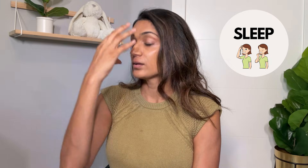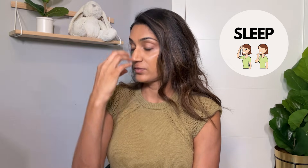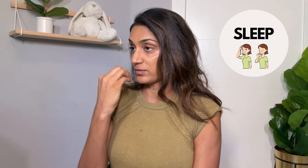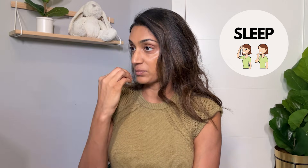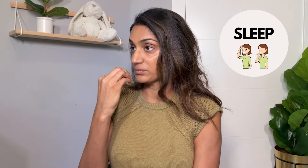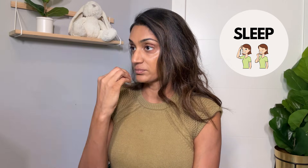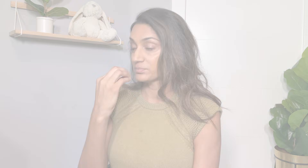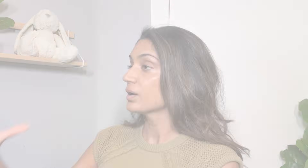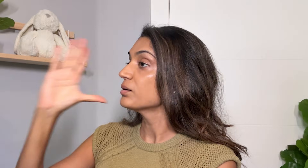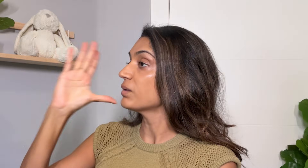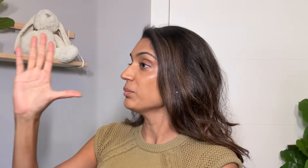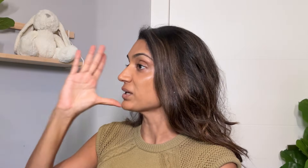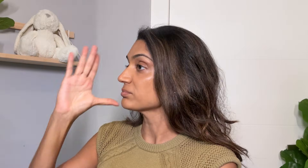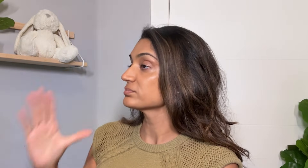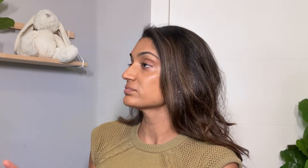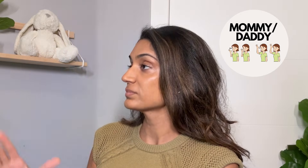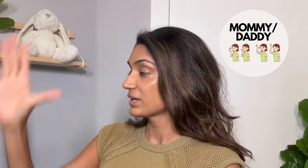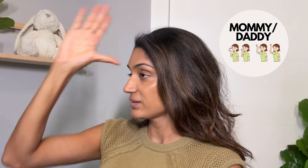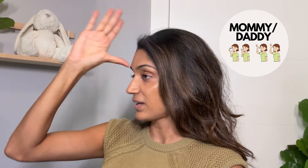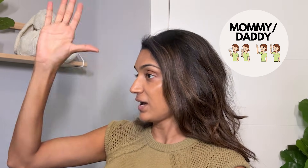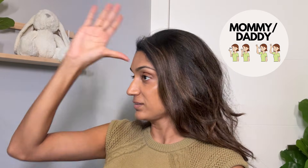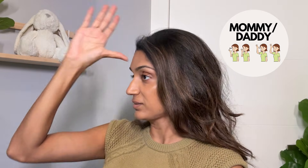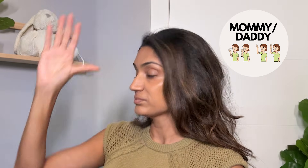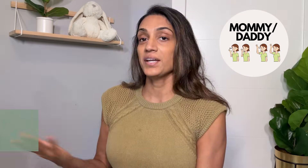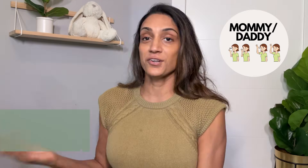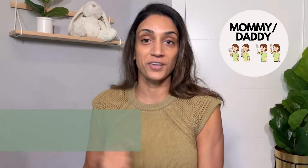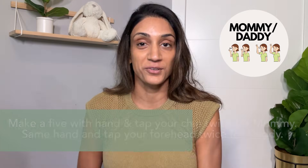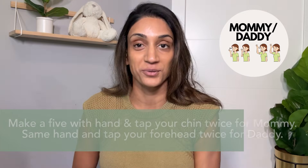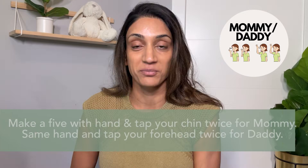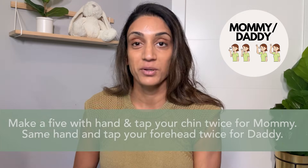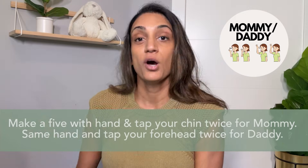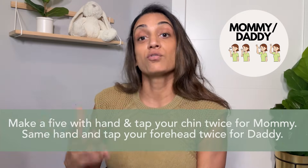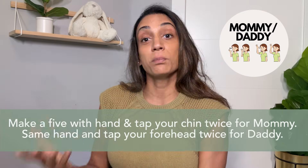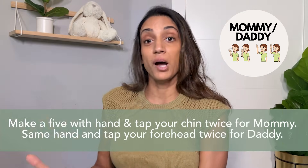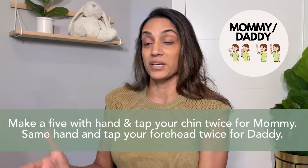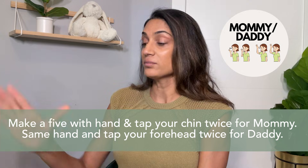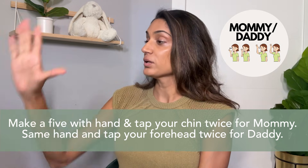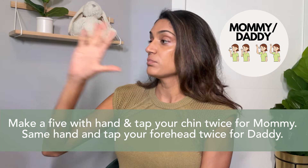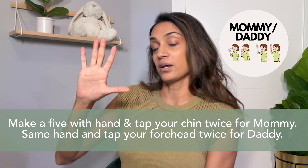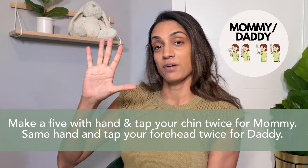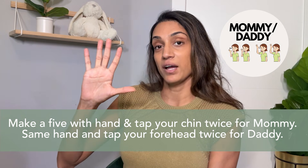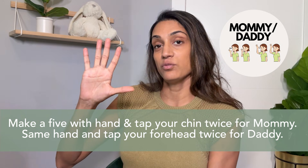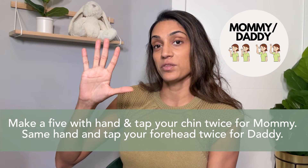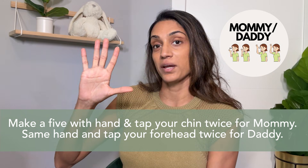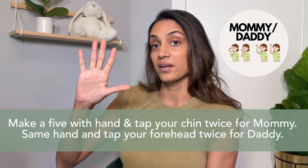Sleep. Mommy. Daddy! Here's how to do it for mommy. Make a five with your hand.